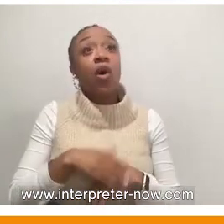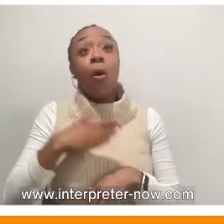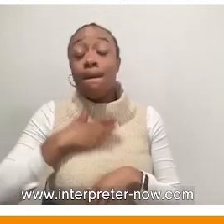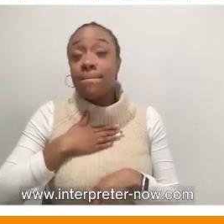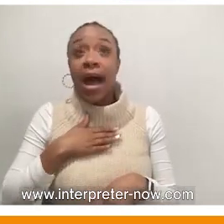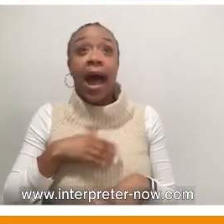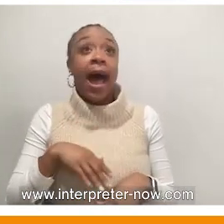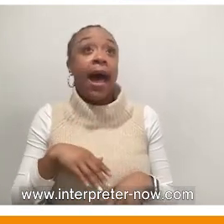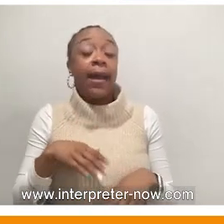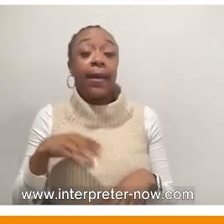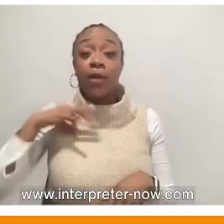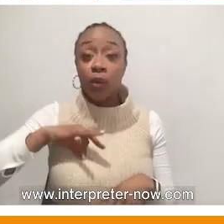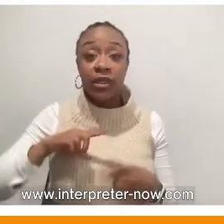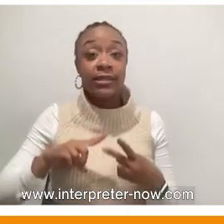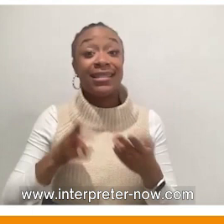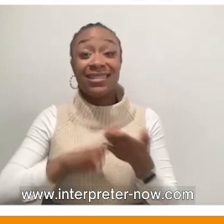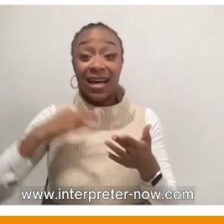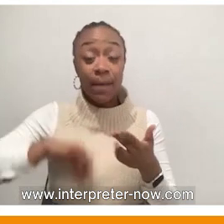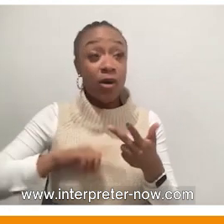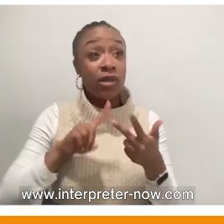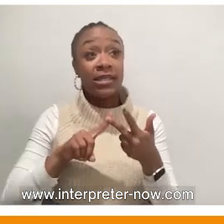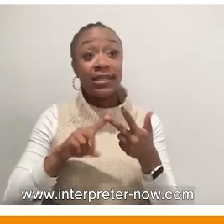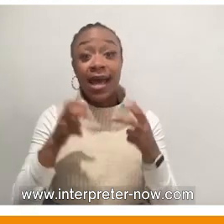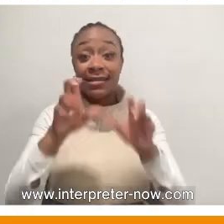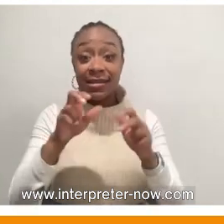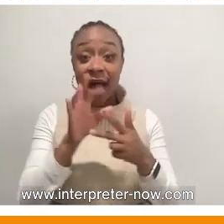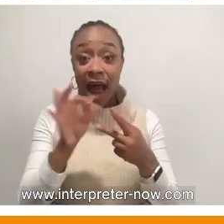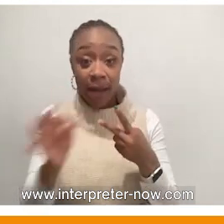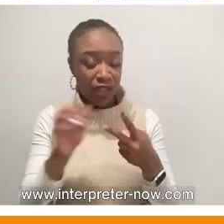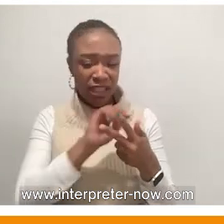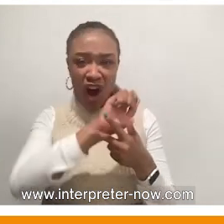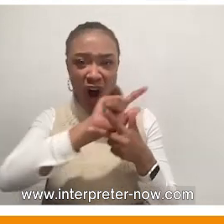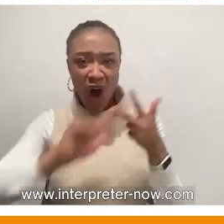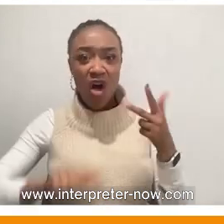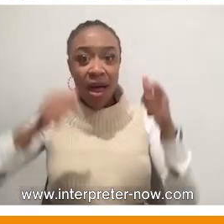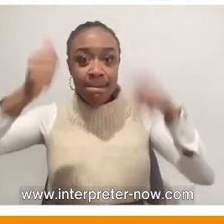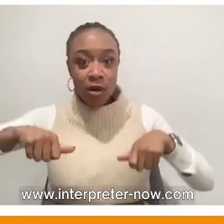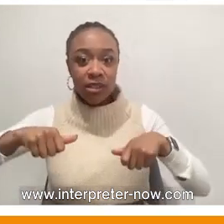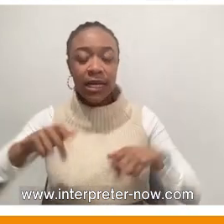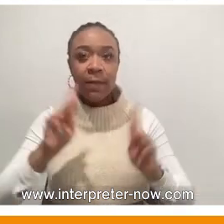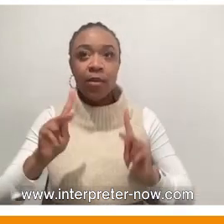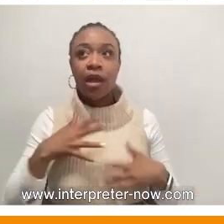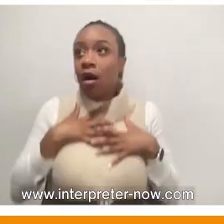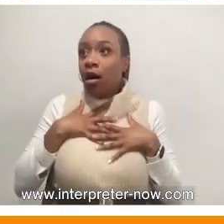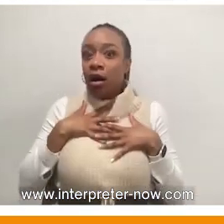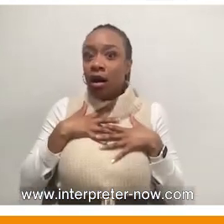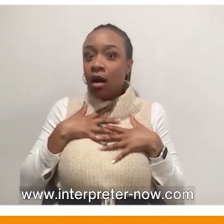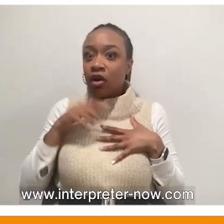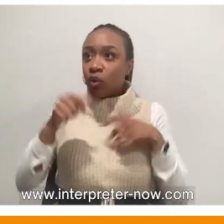stock options, everything. People were like: "Oh, you could do that? Like, isn't that illegal?